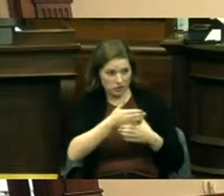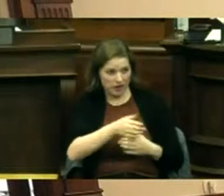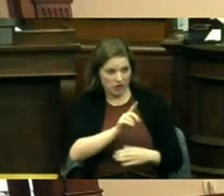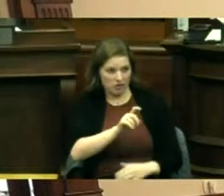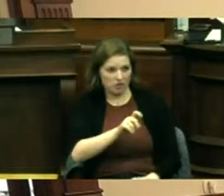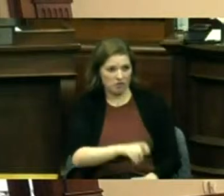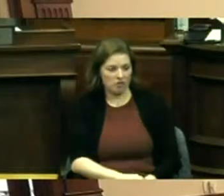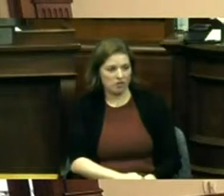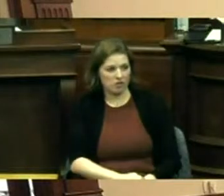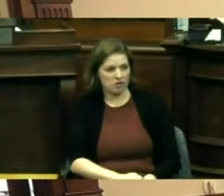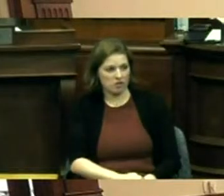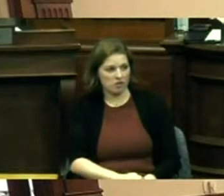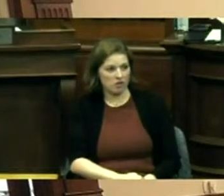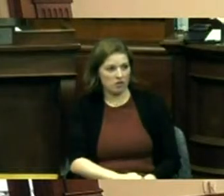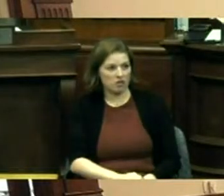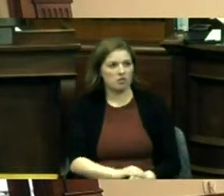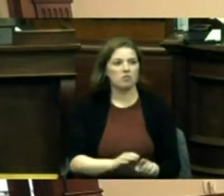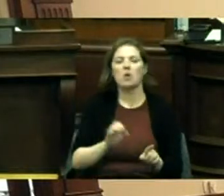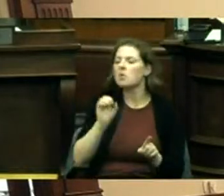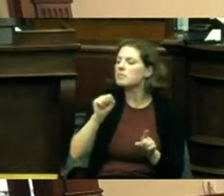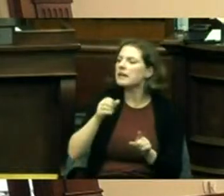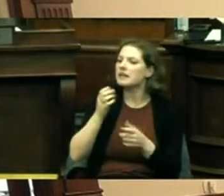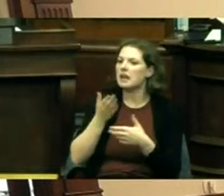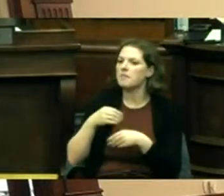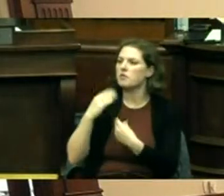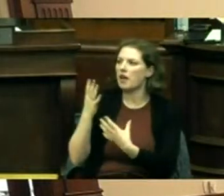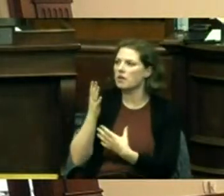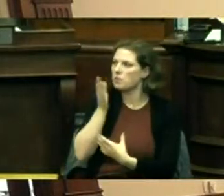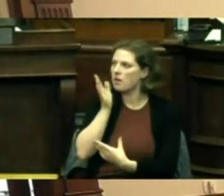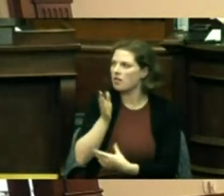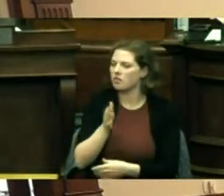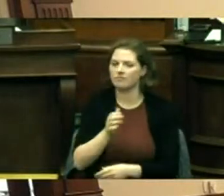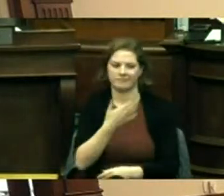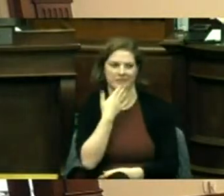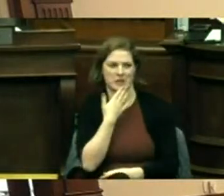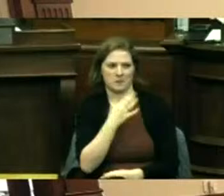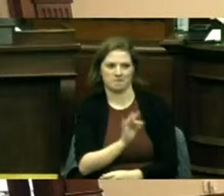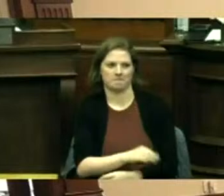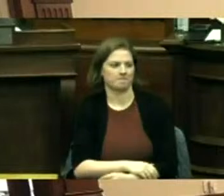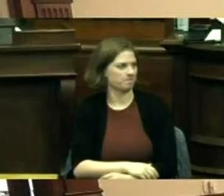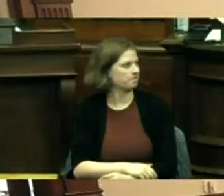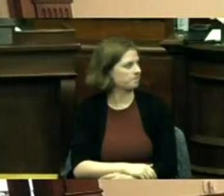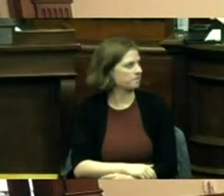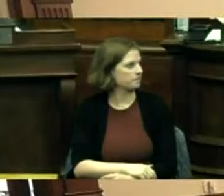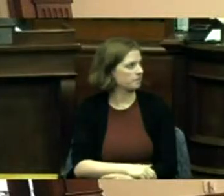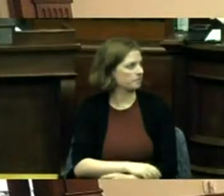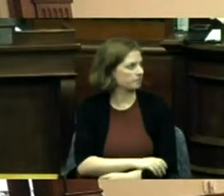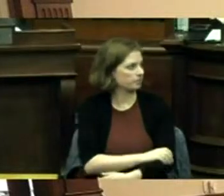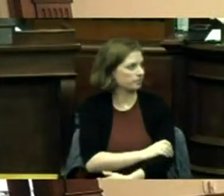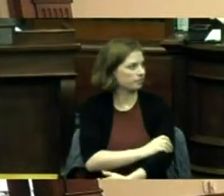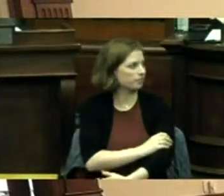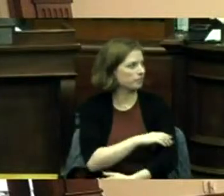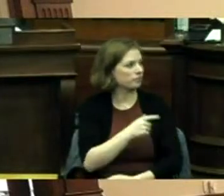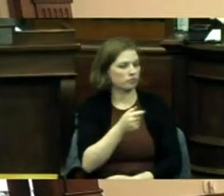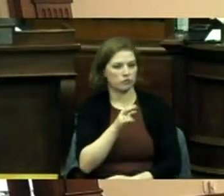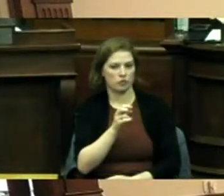you have on the program. We can